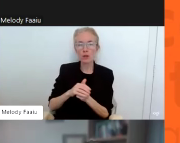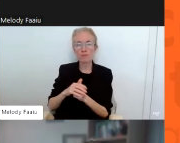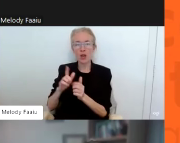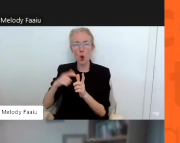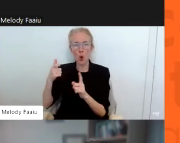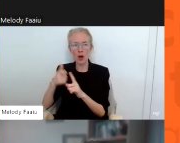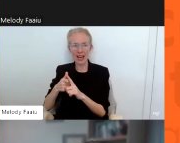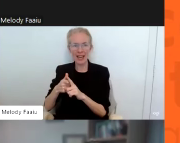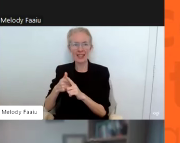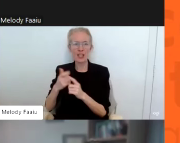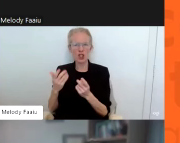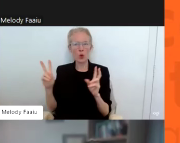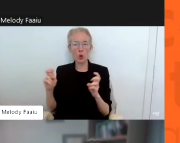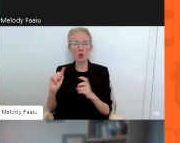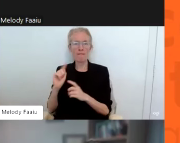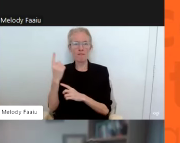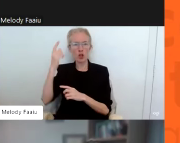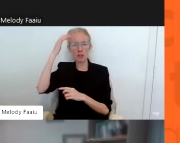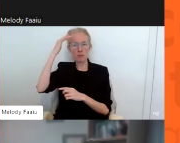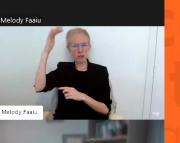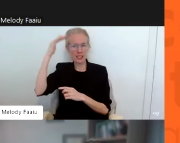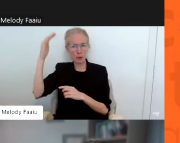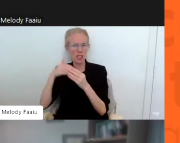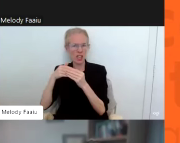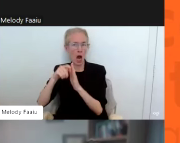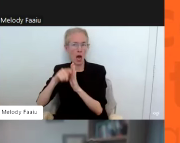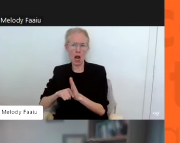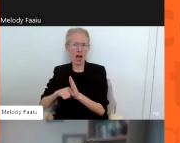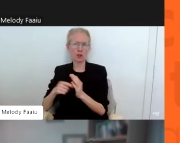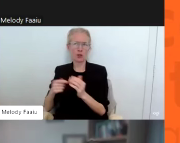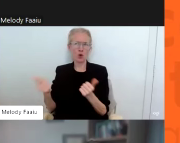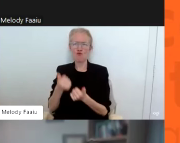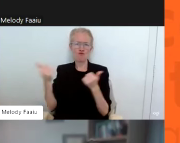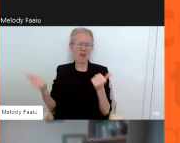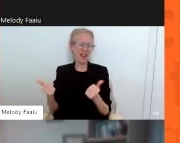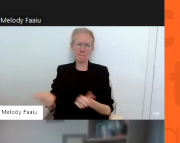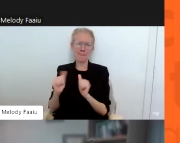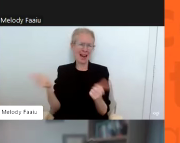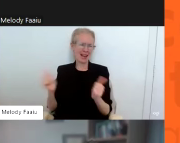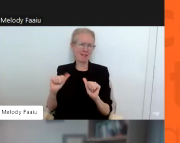principles guidance, the world is drowning in good guidance, we